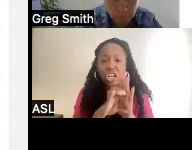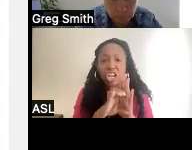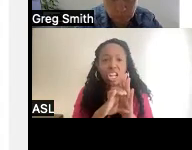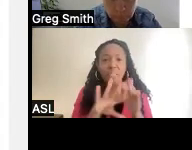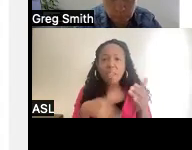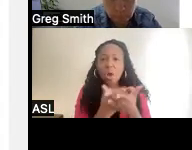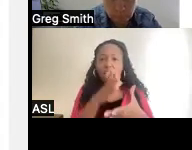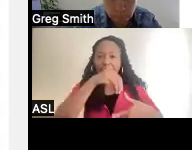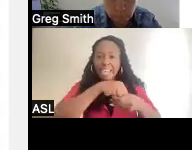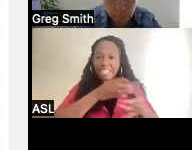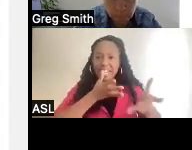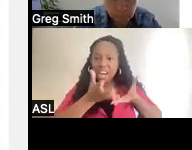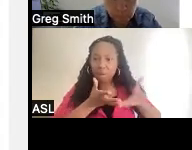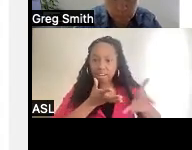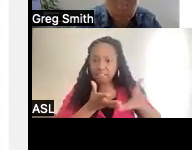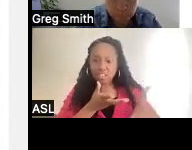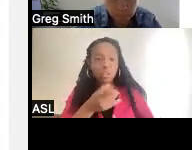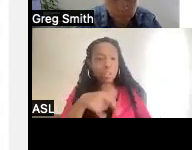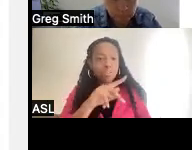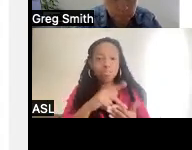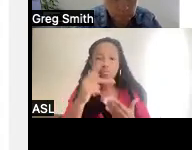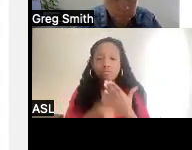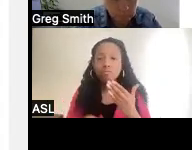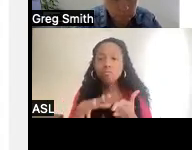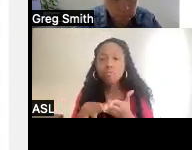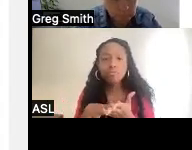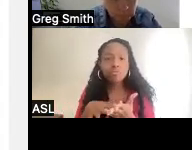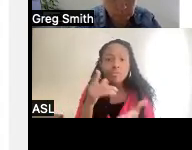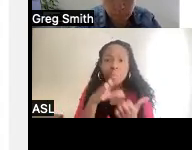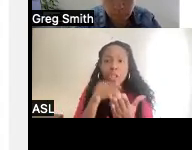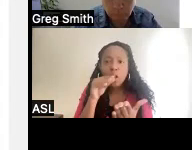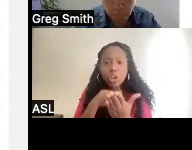in these particular activities Learners are directed to educational content based